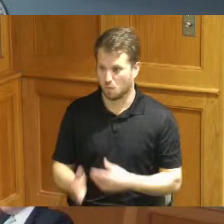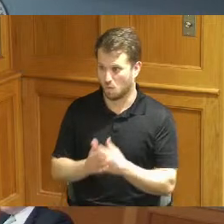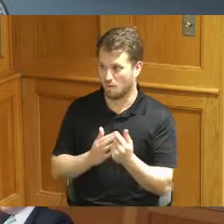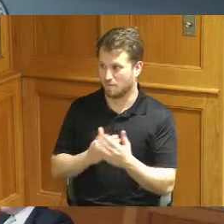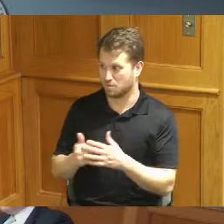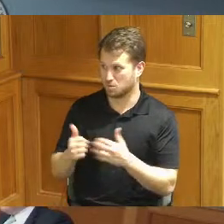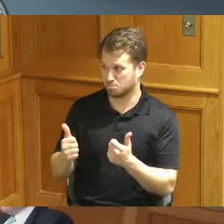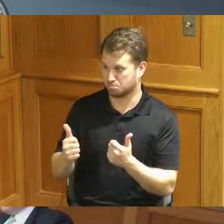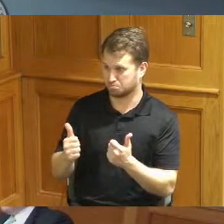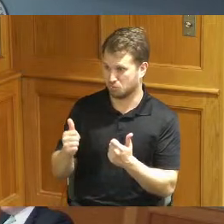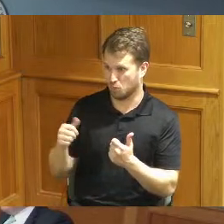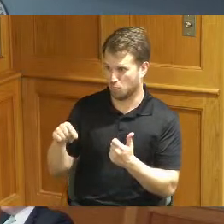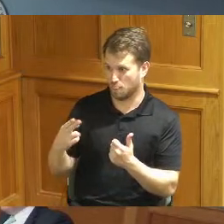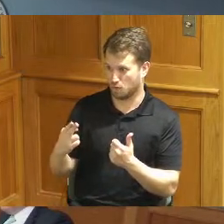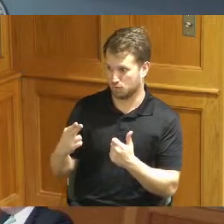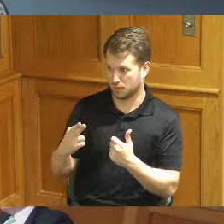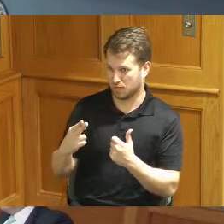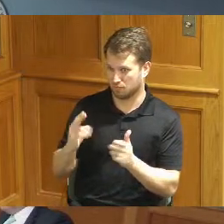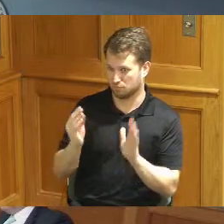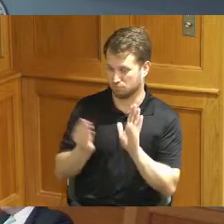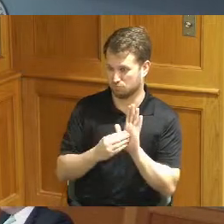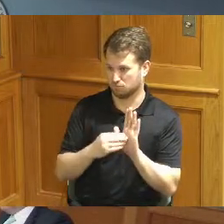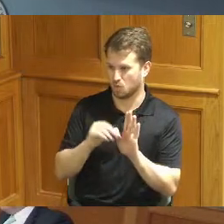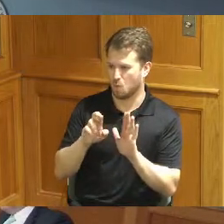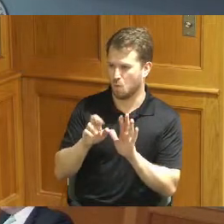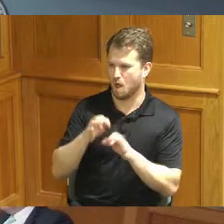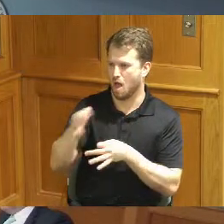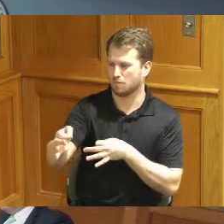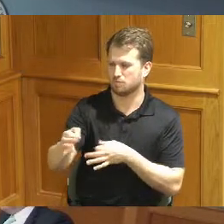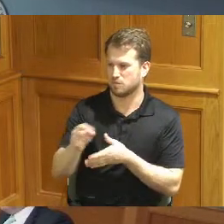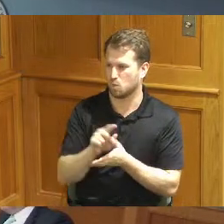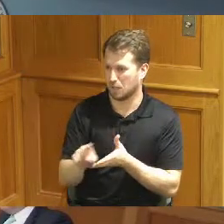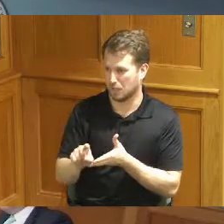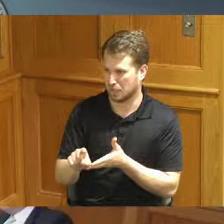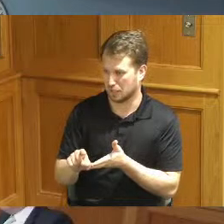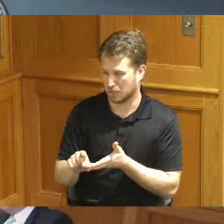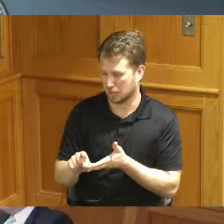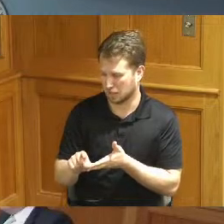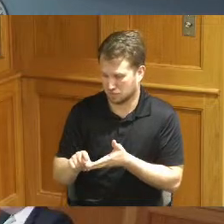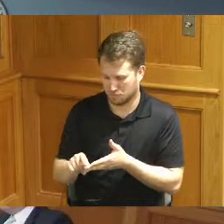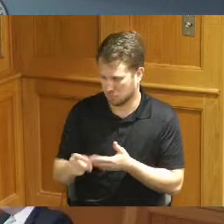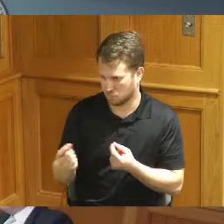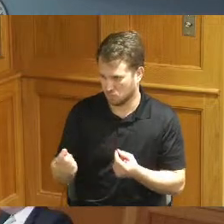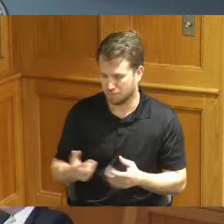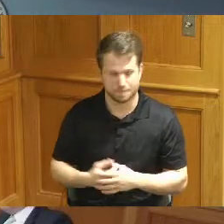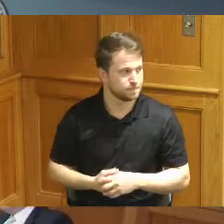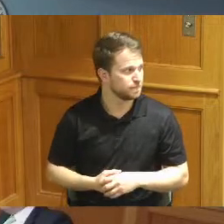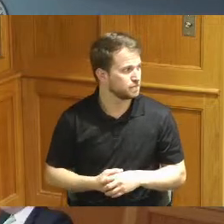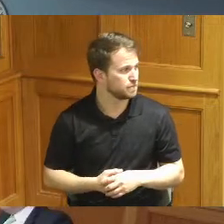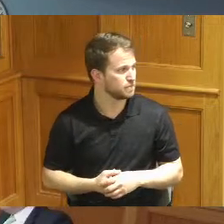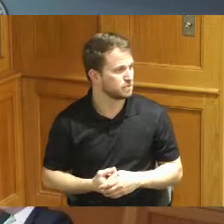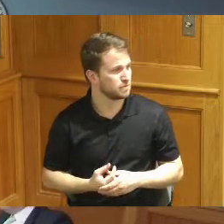the calendar for Thursday or do we need to delay another week what do we we can so it sounds like